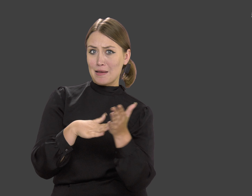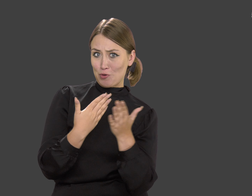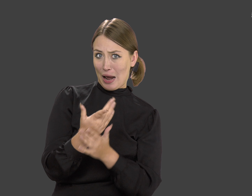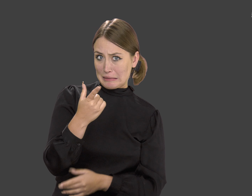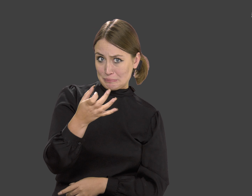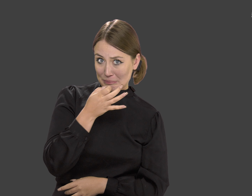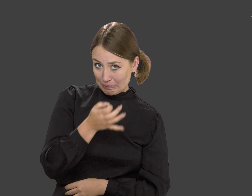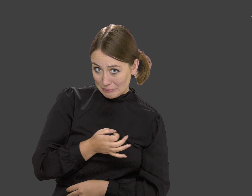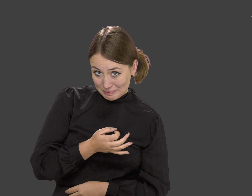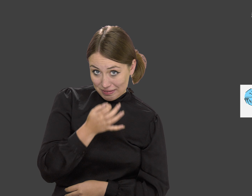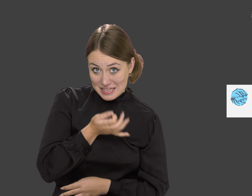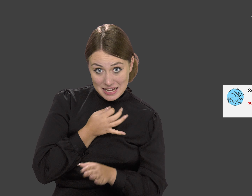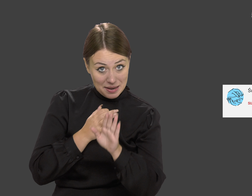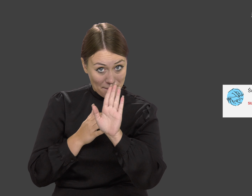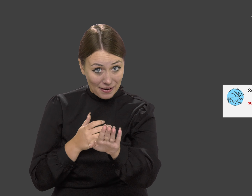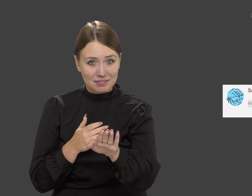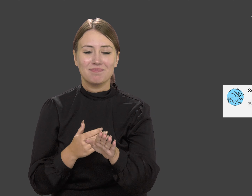Do you have any questions?